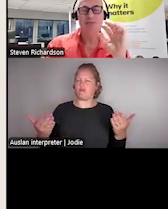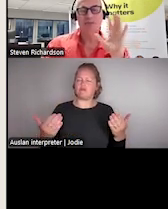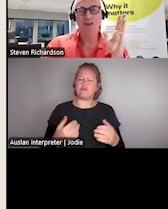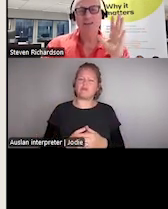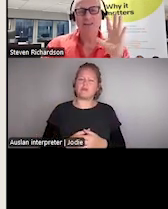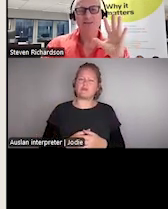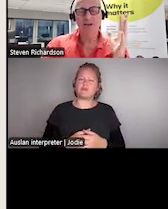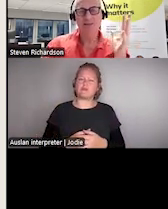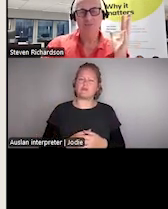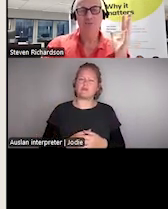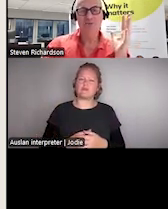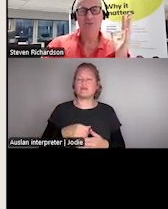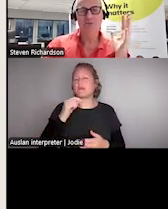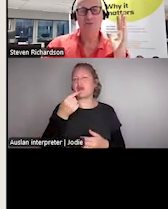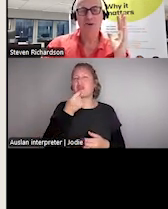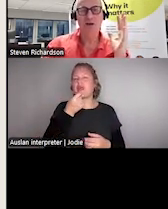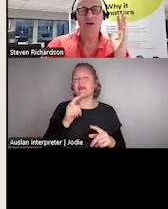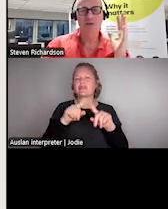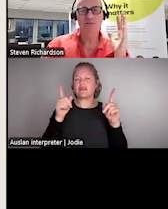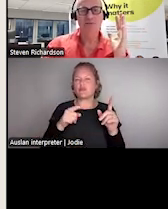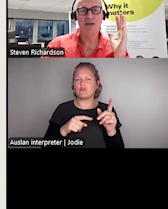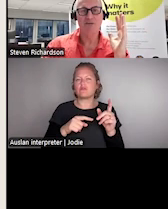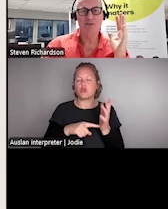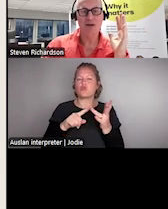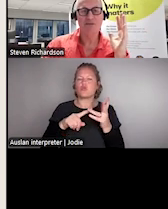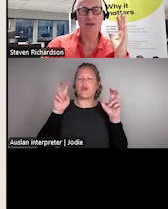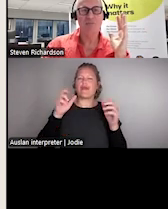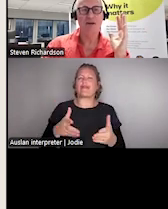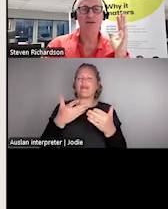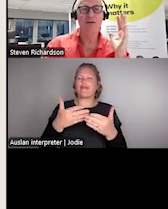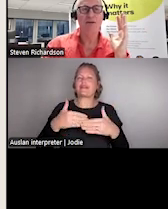be slightly different to a Giving Day to the Arts campaign.